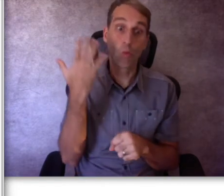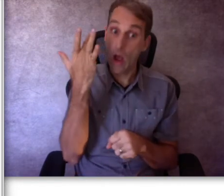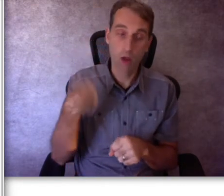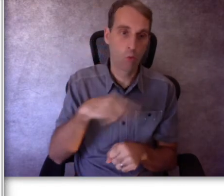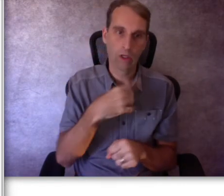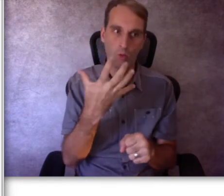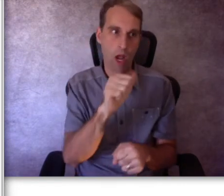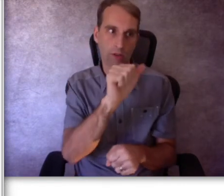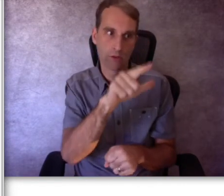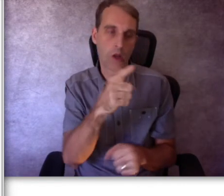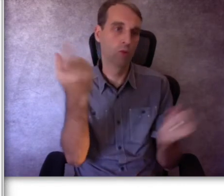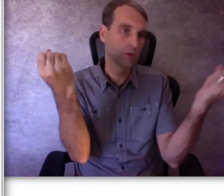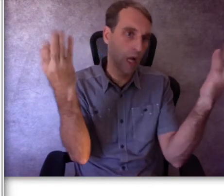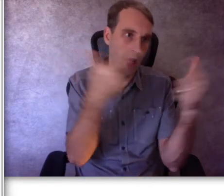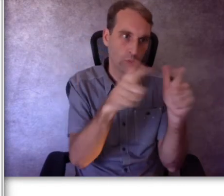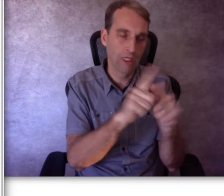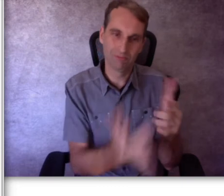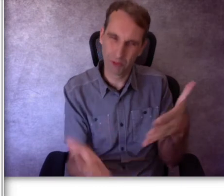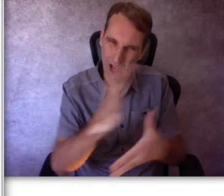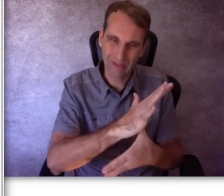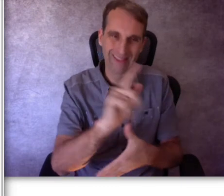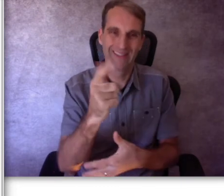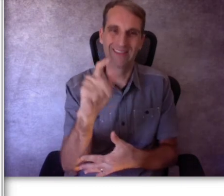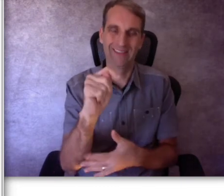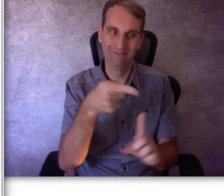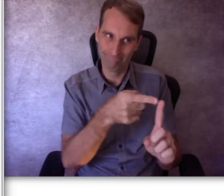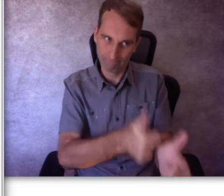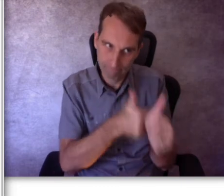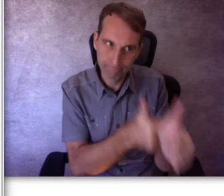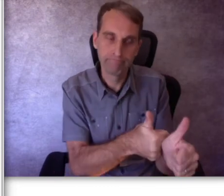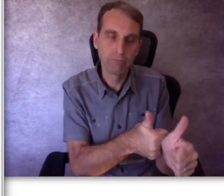Now you can get an idea of why we wanted to pritorize ASL or signed languages